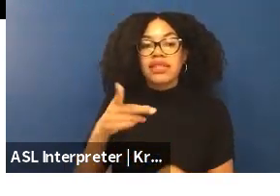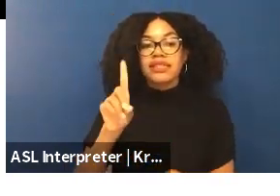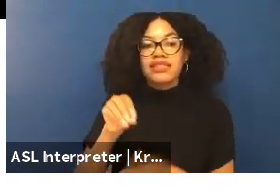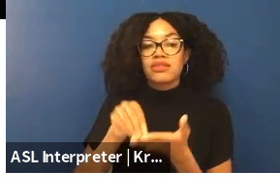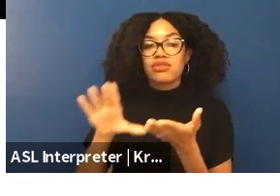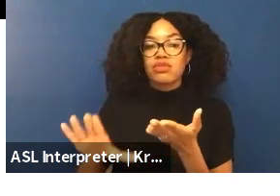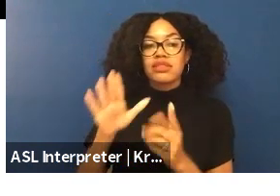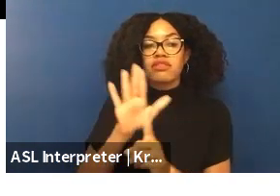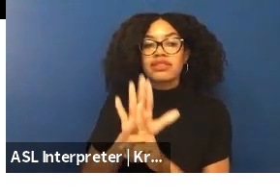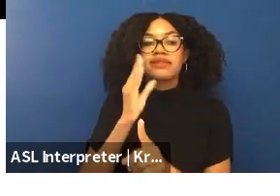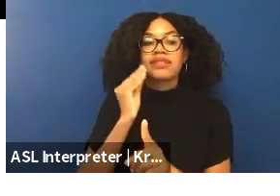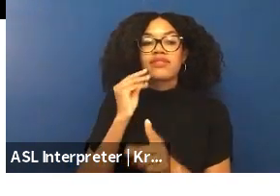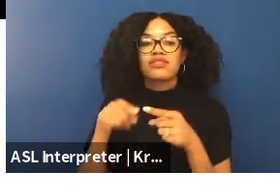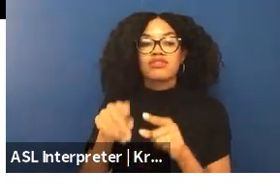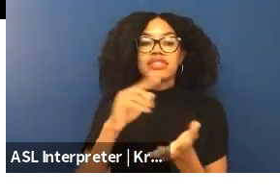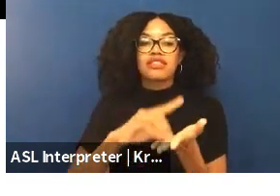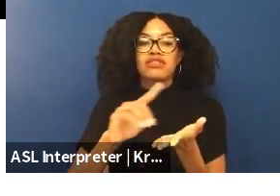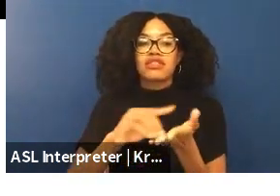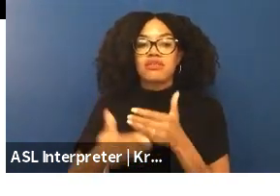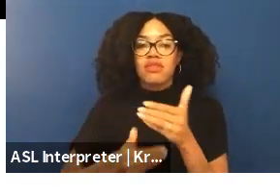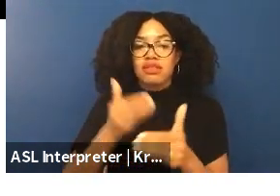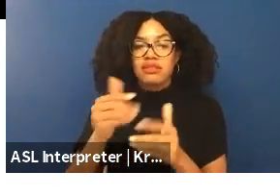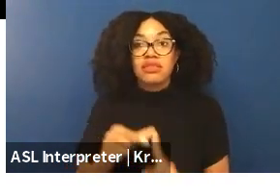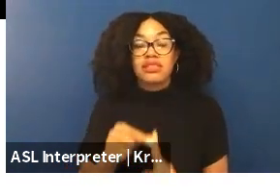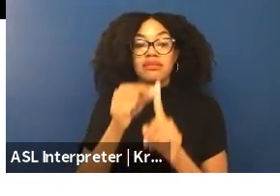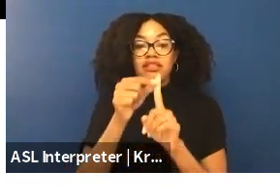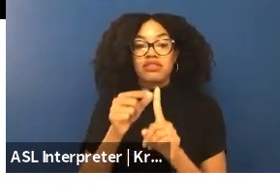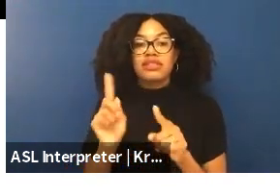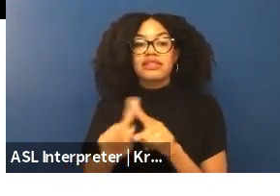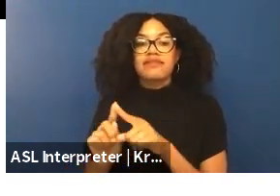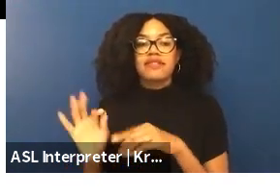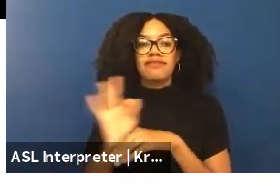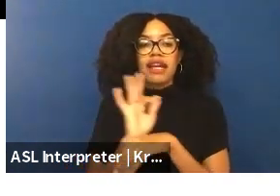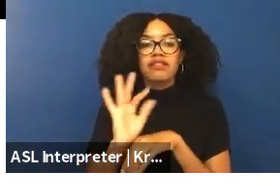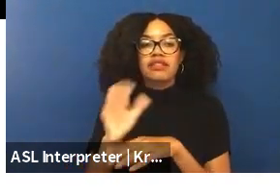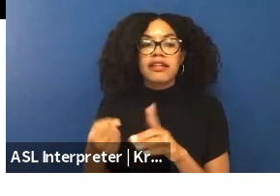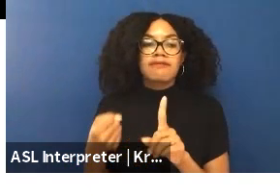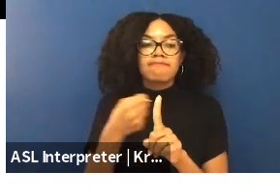that impede dissertation-writing progress and interventions that help writers succeed. Her